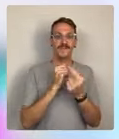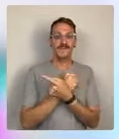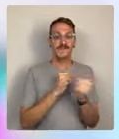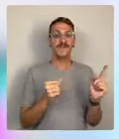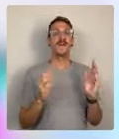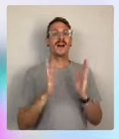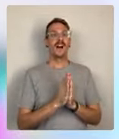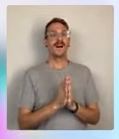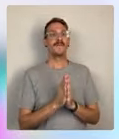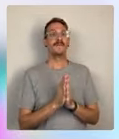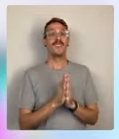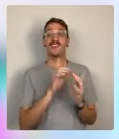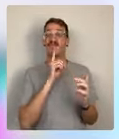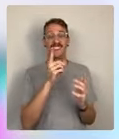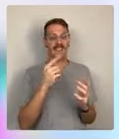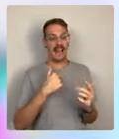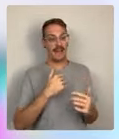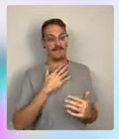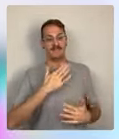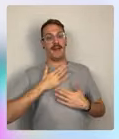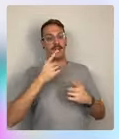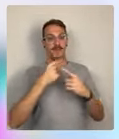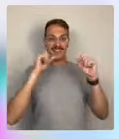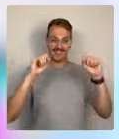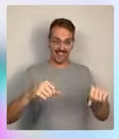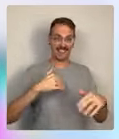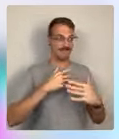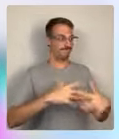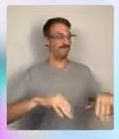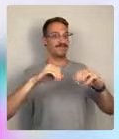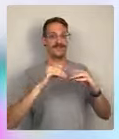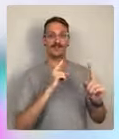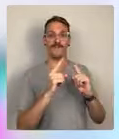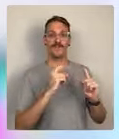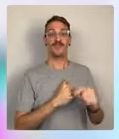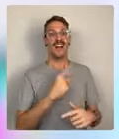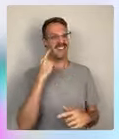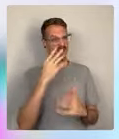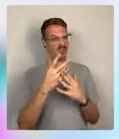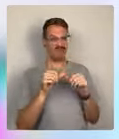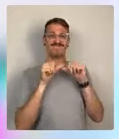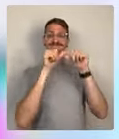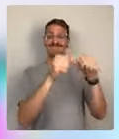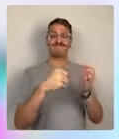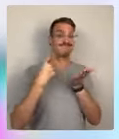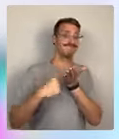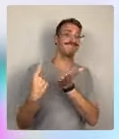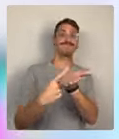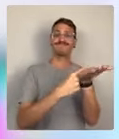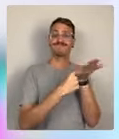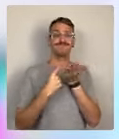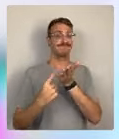and I've just really enjoyed this conversation with you. And ultimately, I'm just really happy we were able to have this conversation,